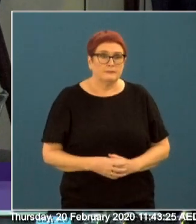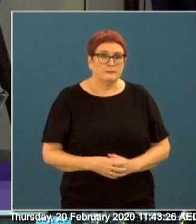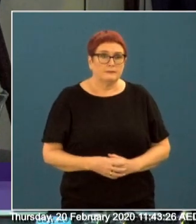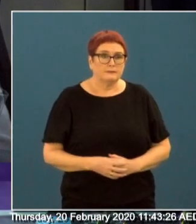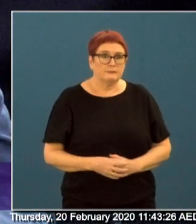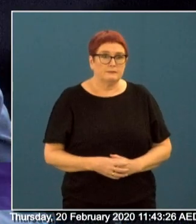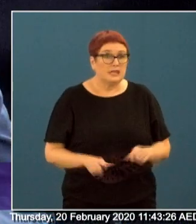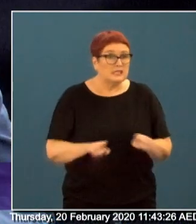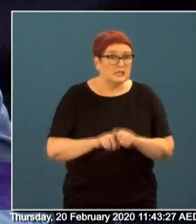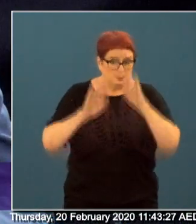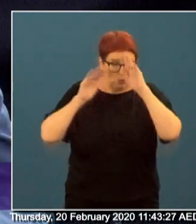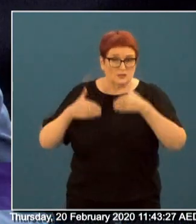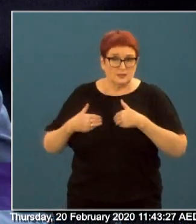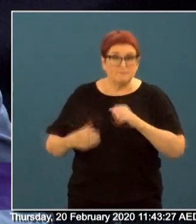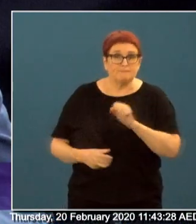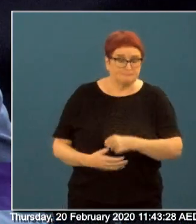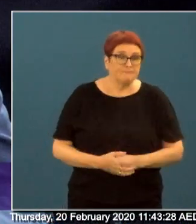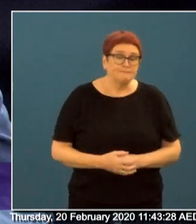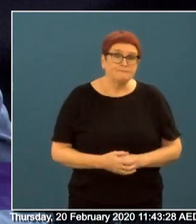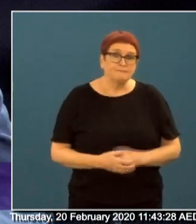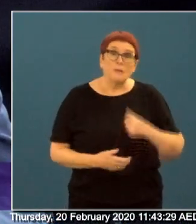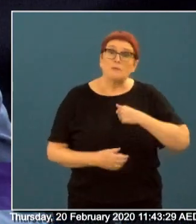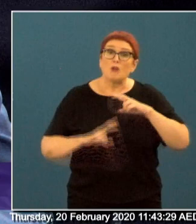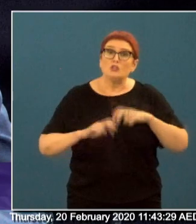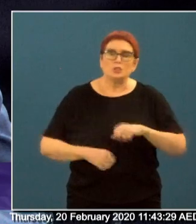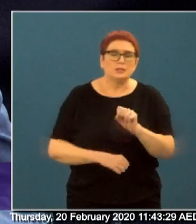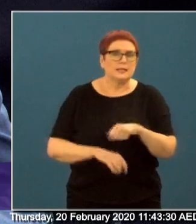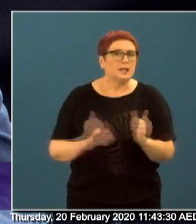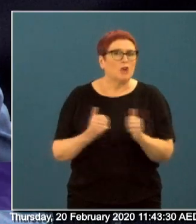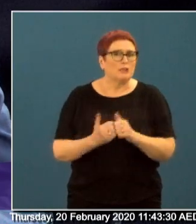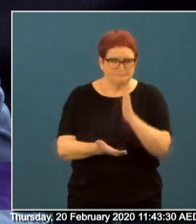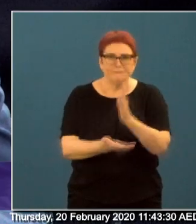My observations would agree with that, yes. Thank you.